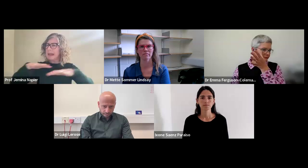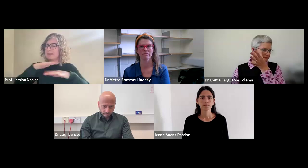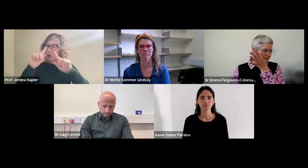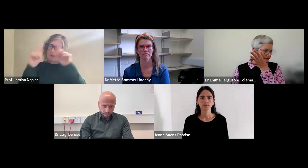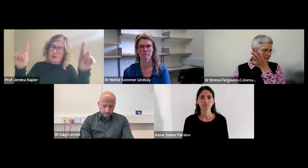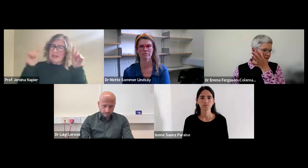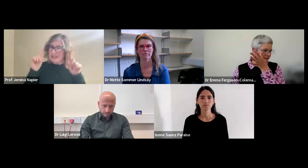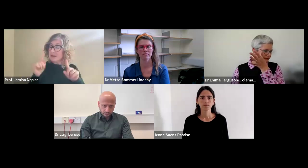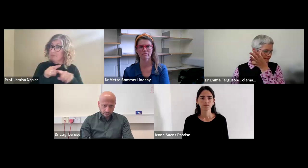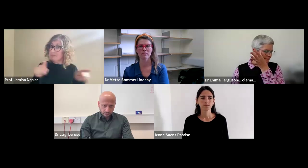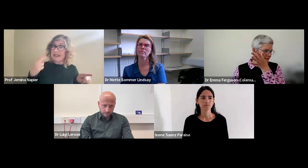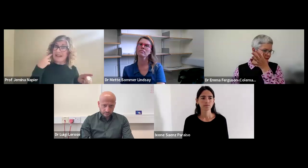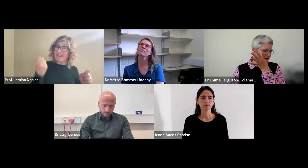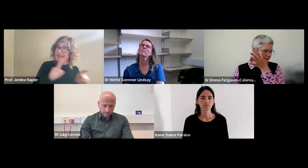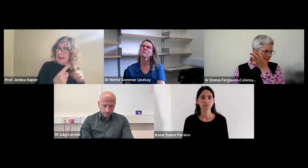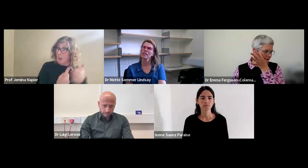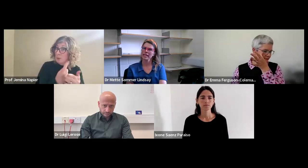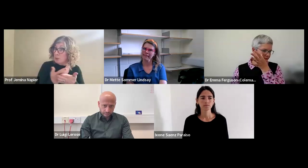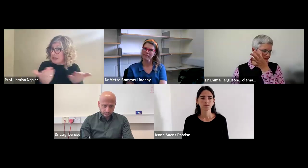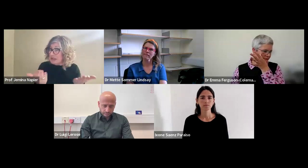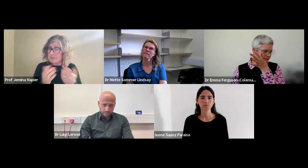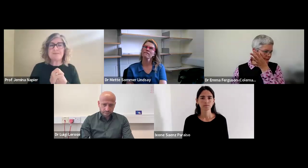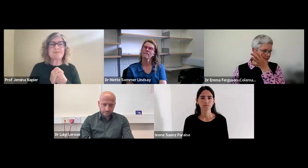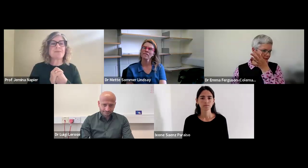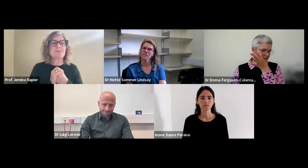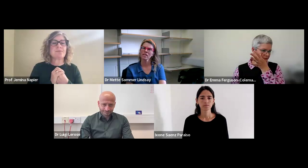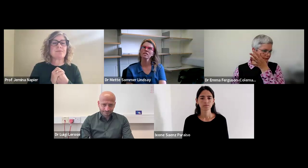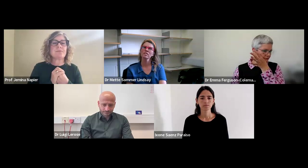of academic life and university life in the workspace. "Do deaf academics